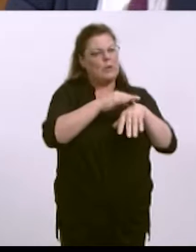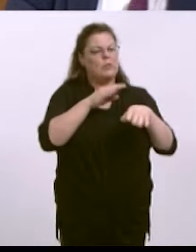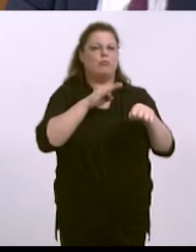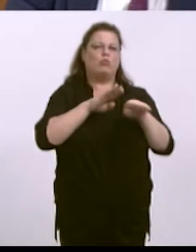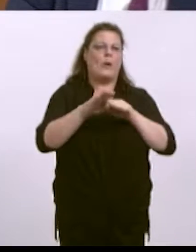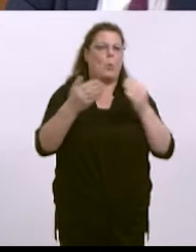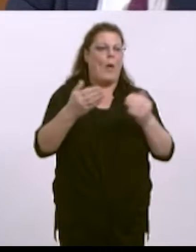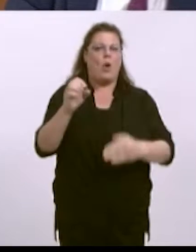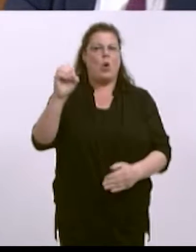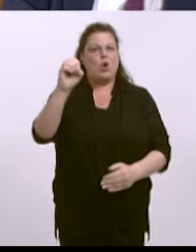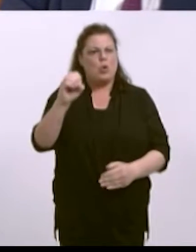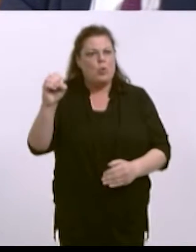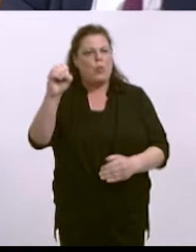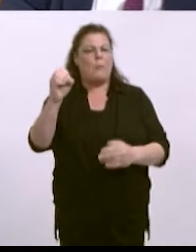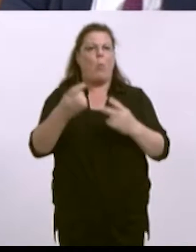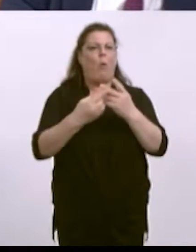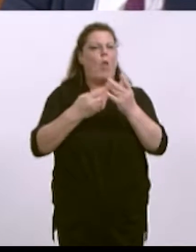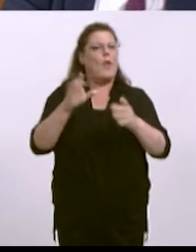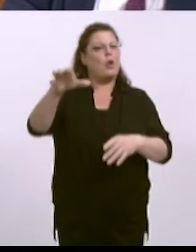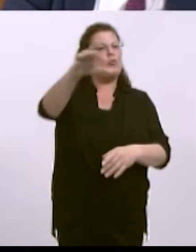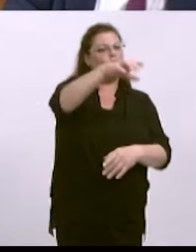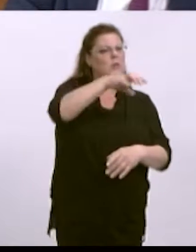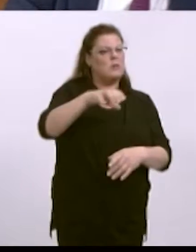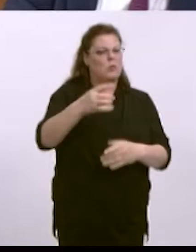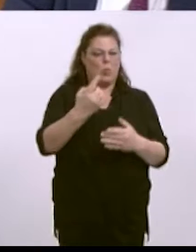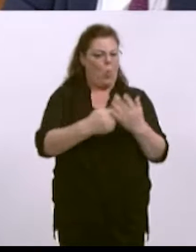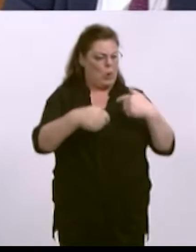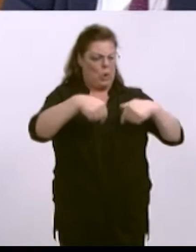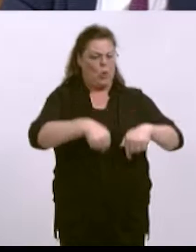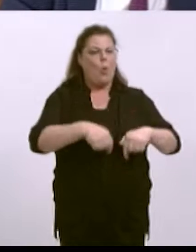number are made up of doctors who trained elsewhere. That is true of every health service,